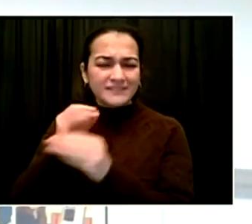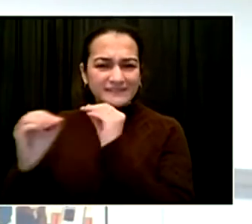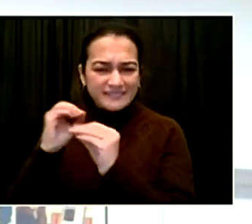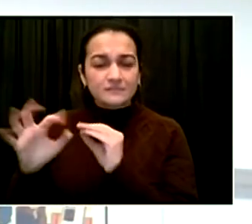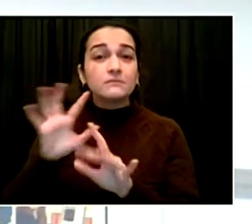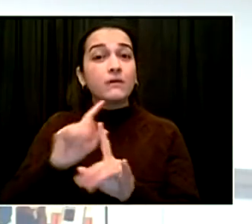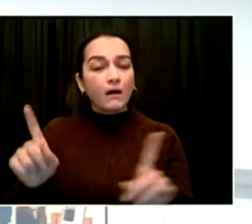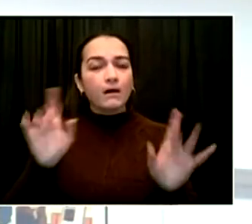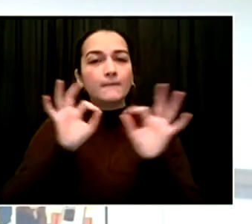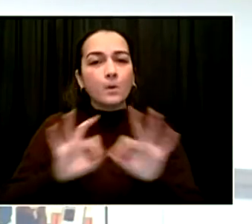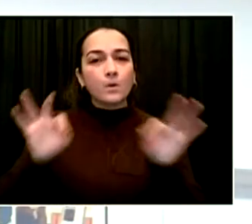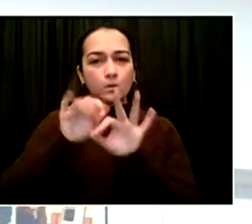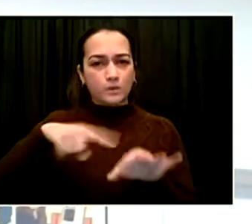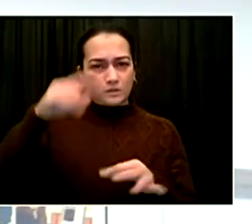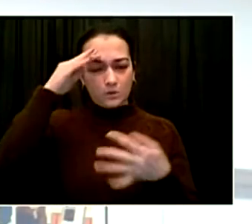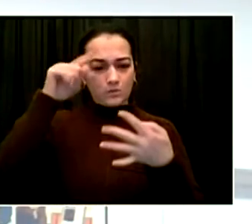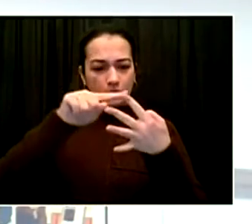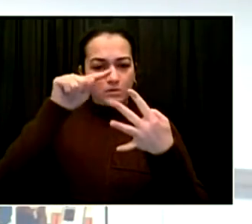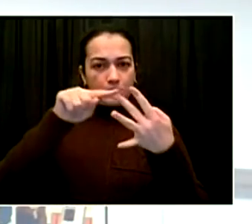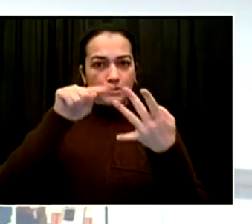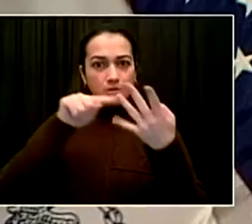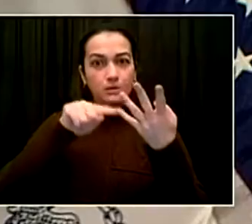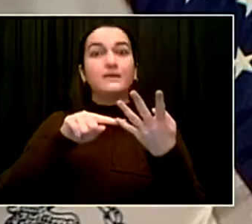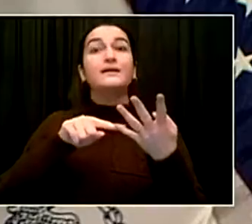SETTINGS AS WELL. WE KNOW THAT HELPS TO CURB THE SPREAD.